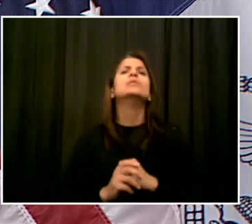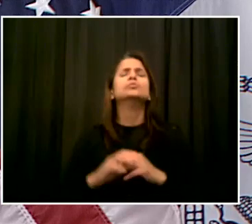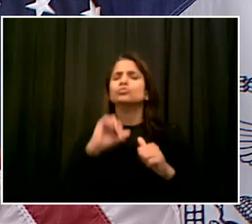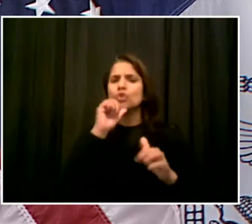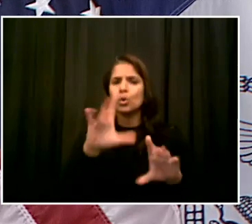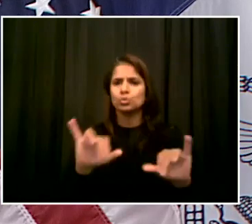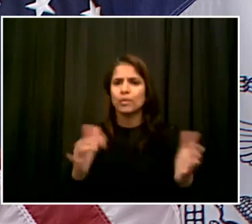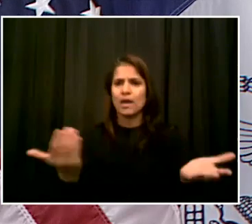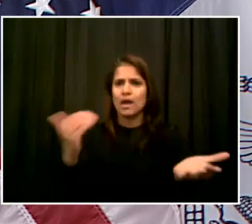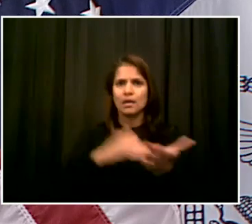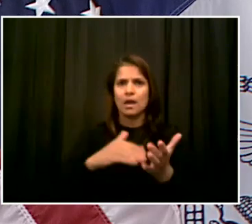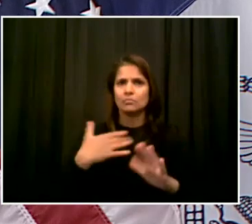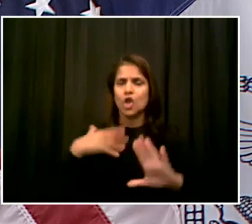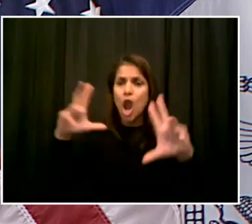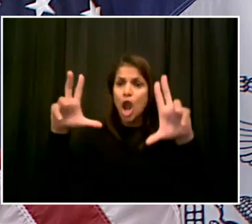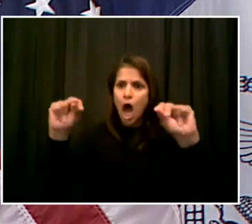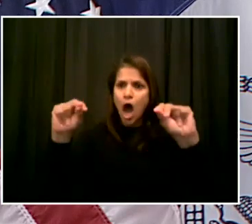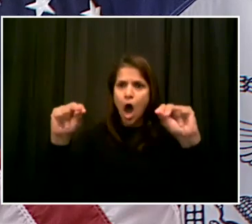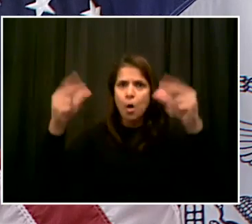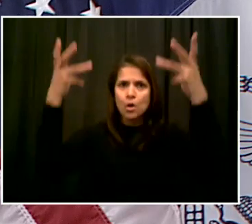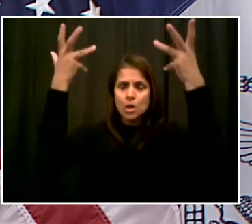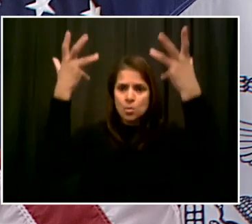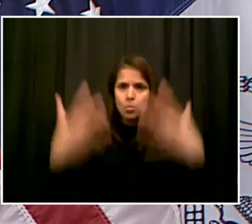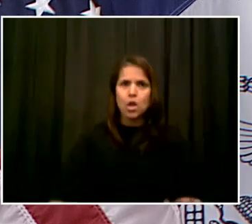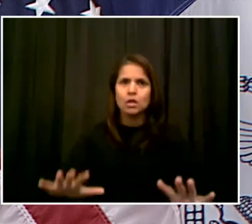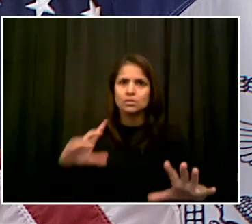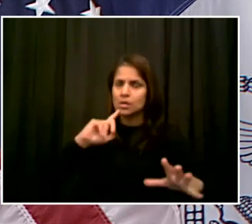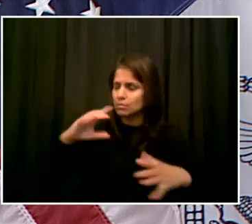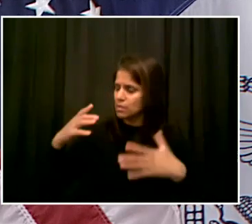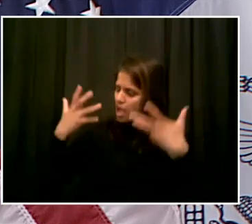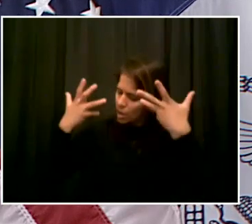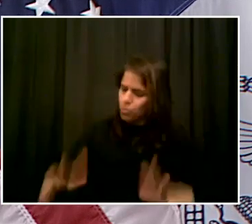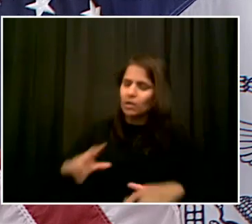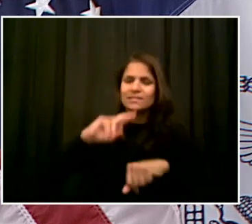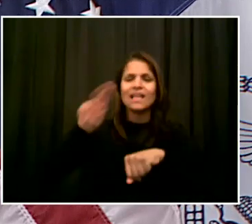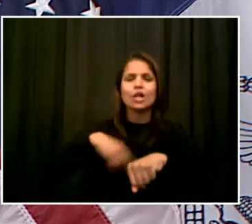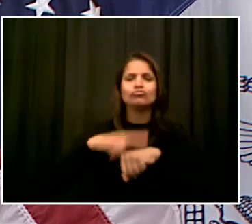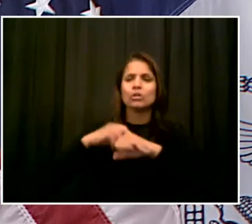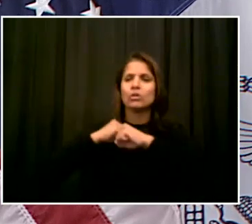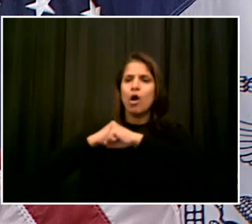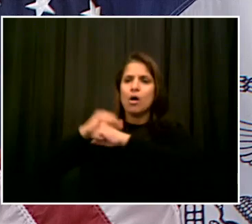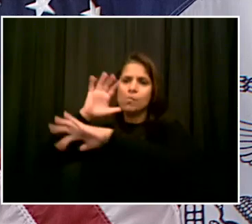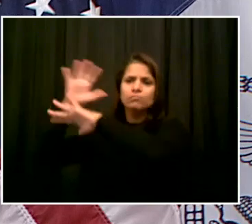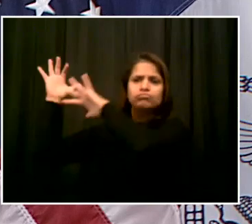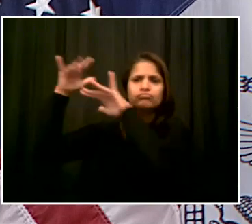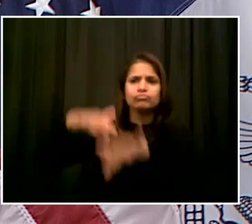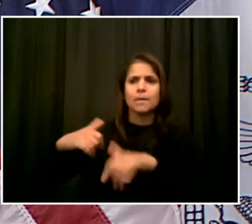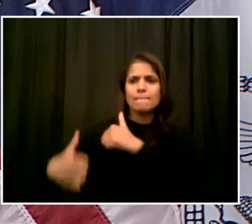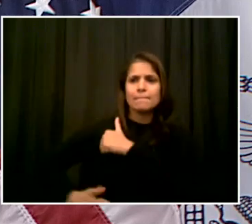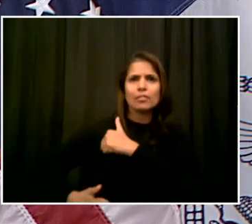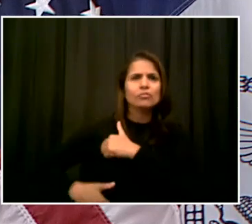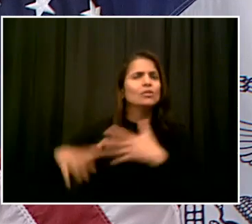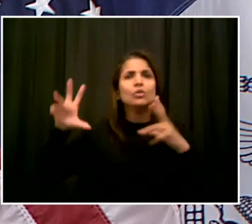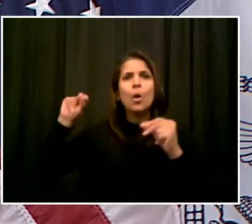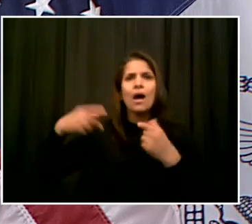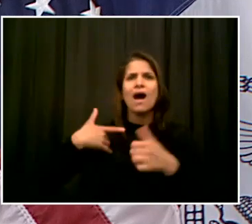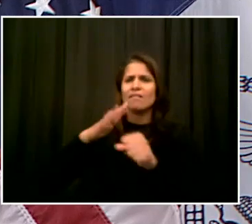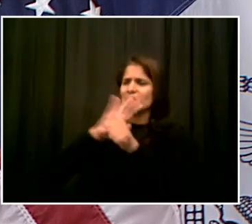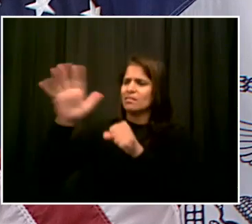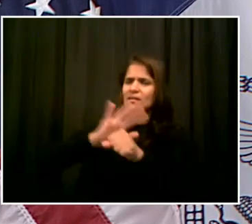I NTO PUT